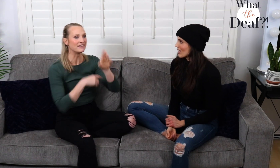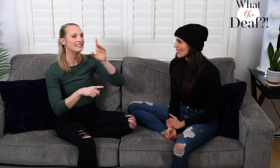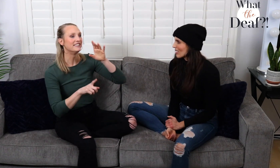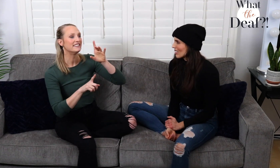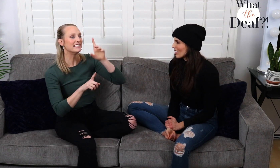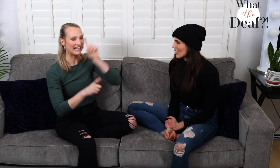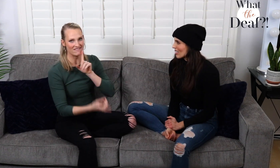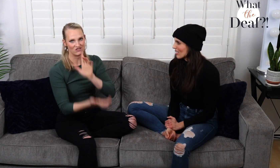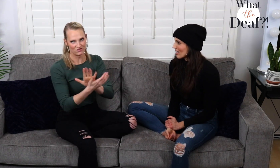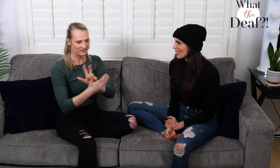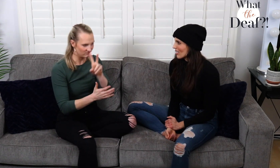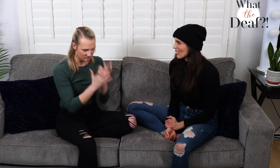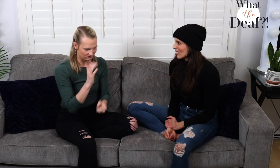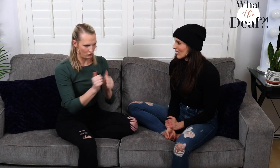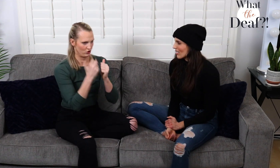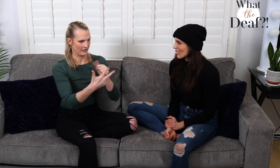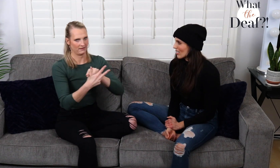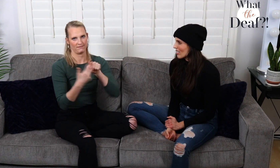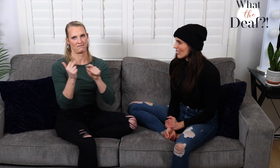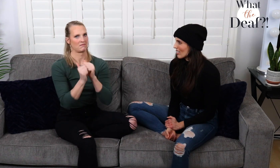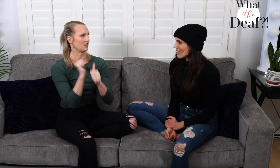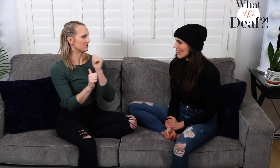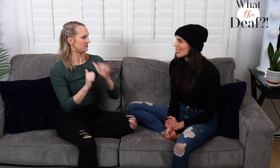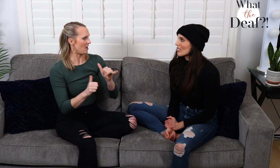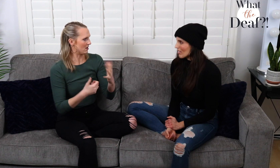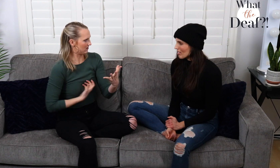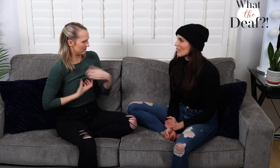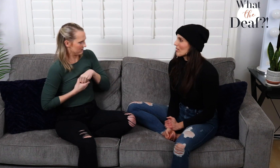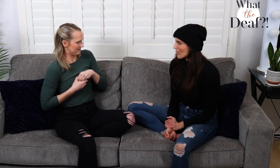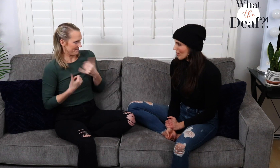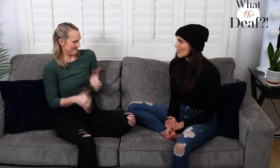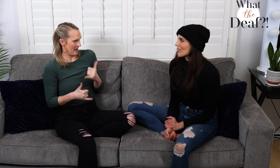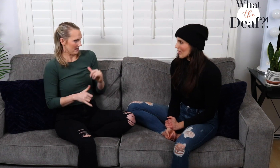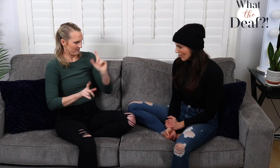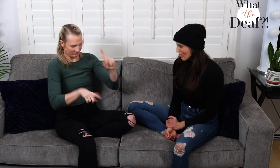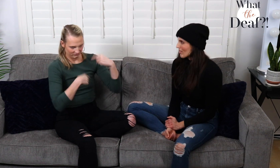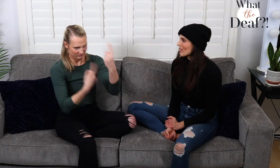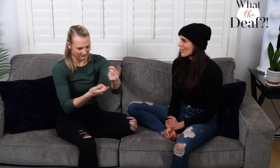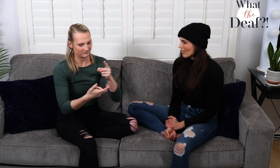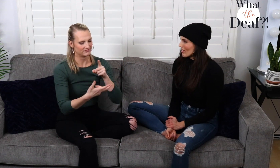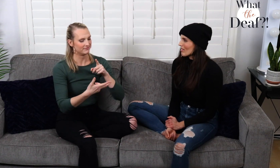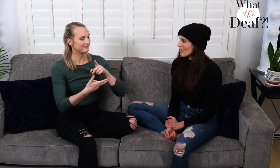I went to a Deaf school and I got into three different sports that were just a part of me throughout the years.